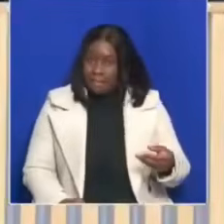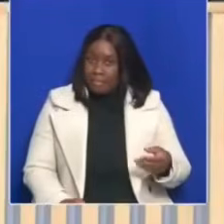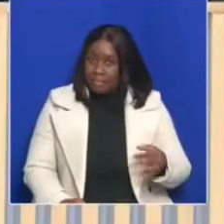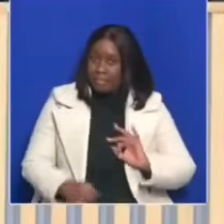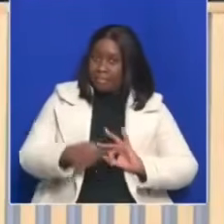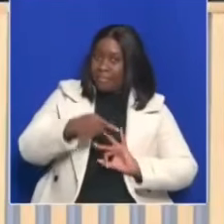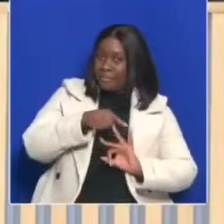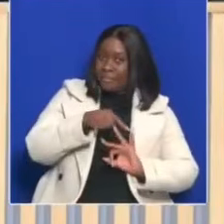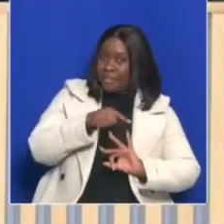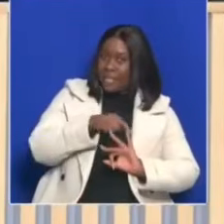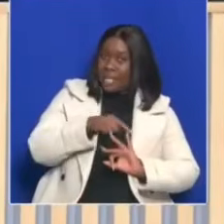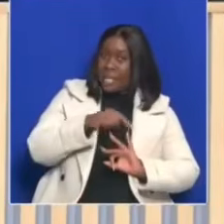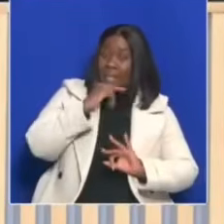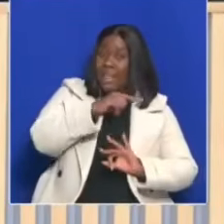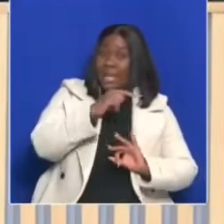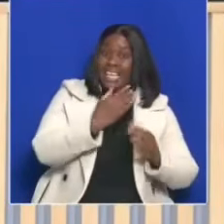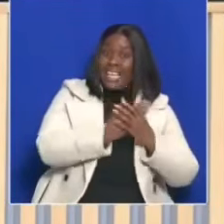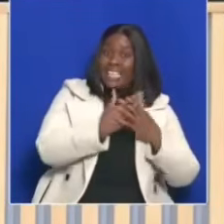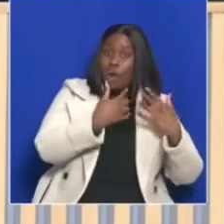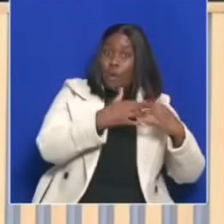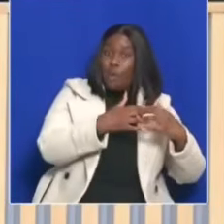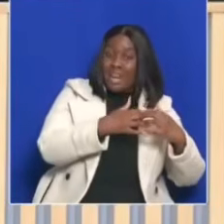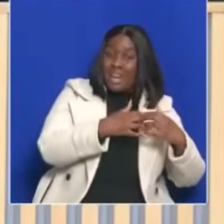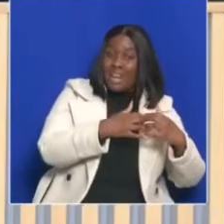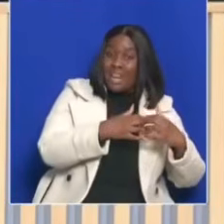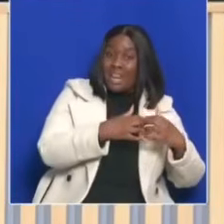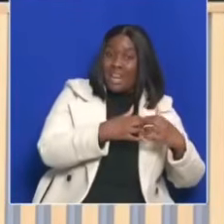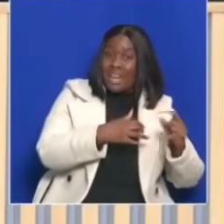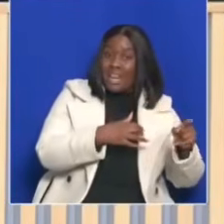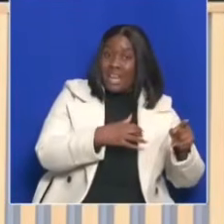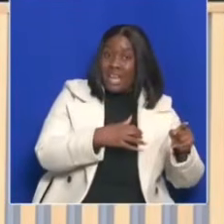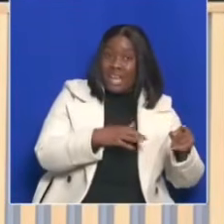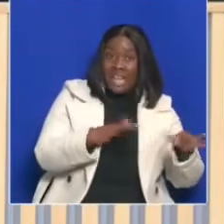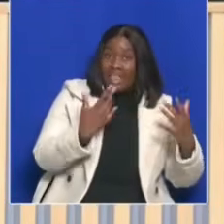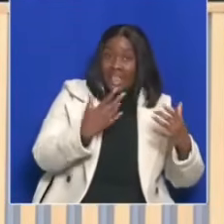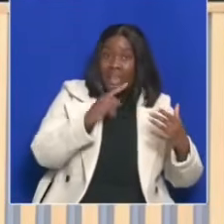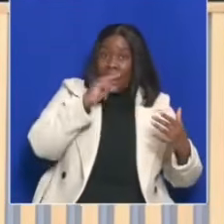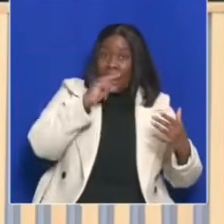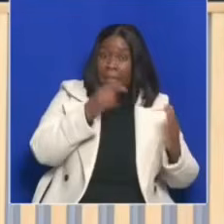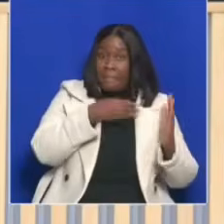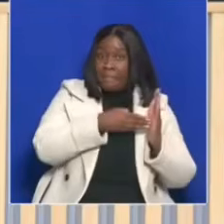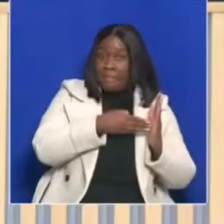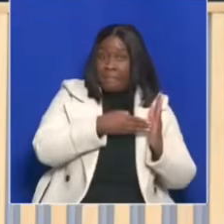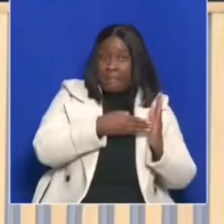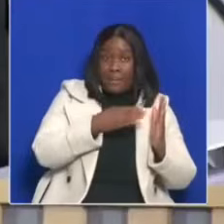case was opened yes they are not identified as suspects in that case. Yes. In in in